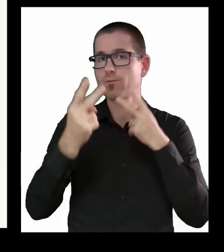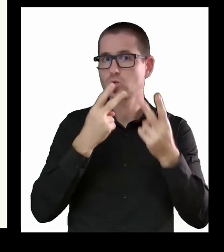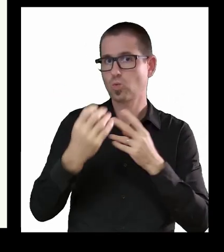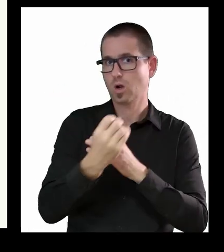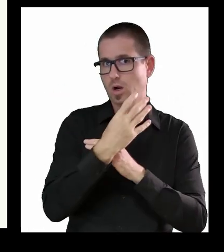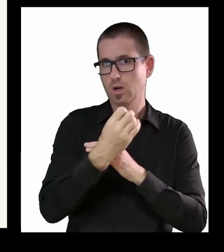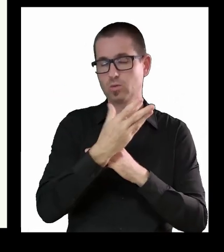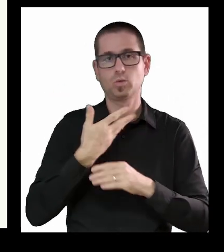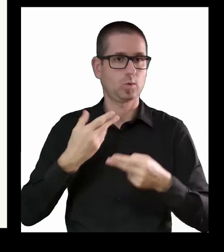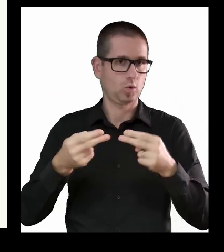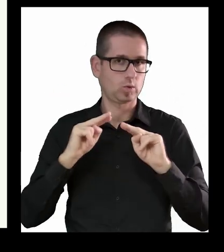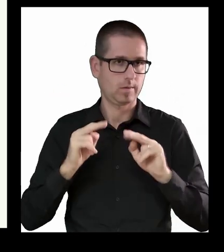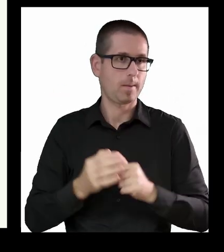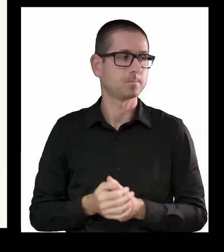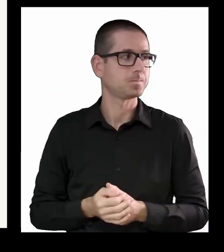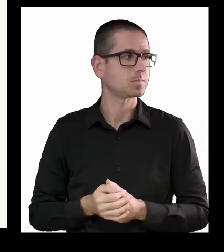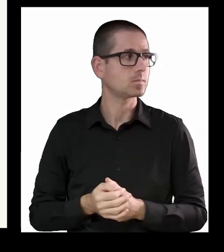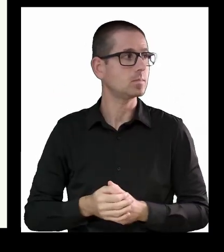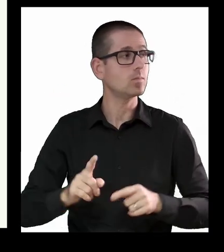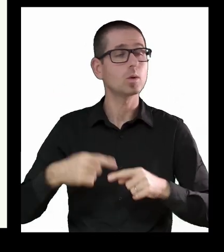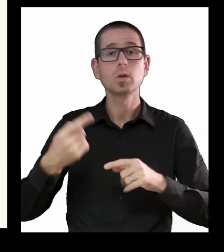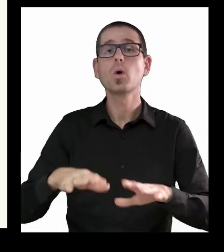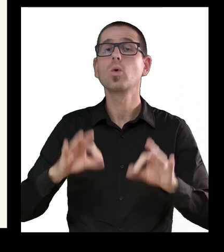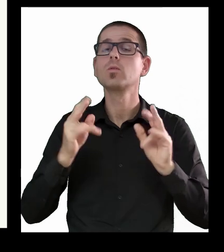result. And then we will find out how it is